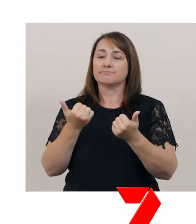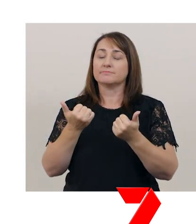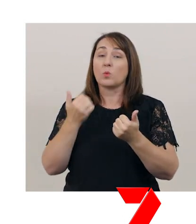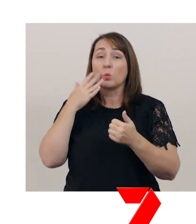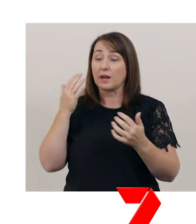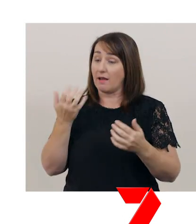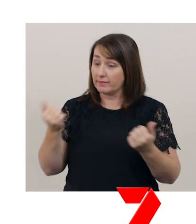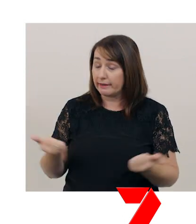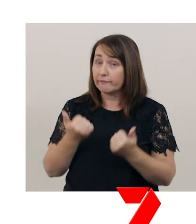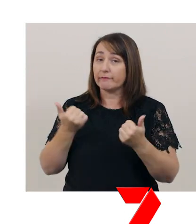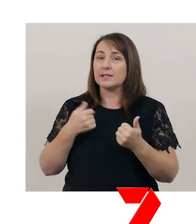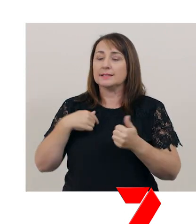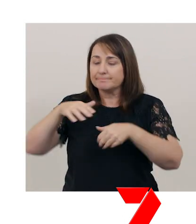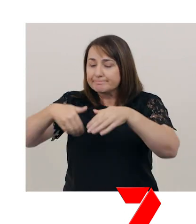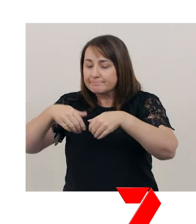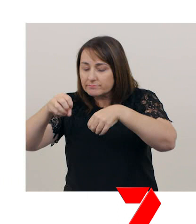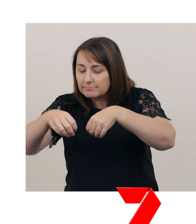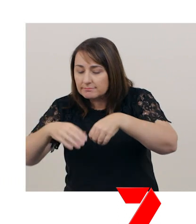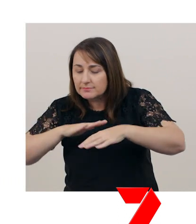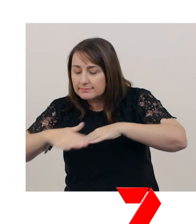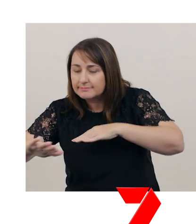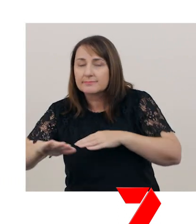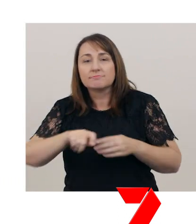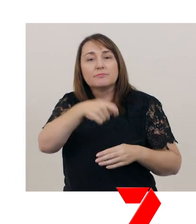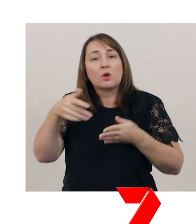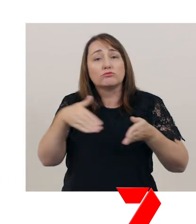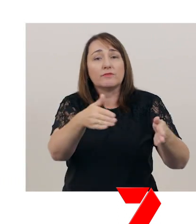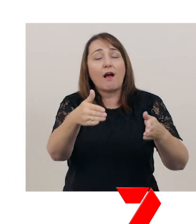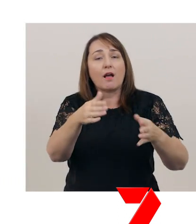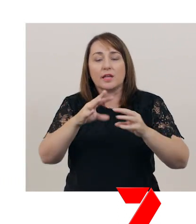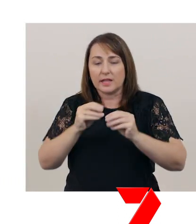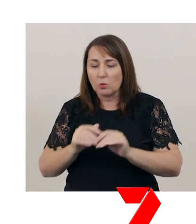Then he buried the fish bones near the shore, where they were washed away by the tide.